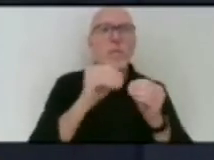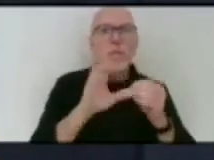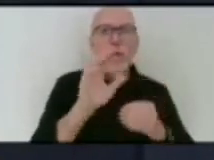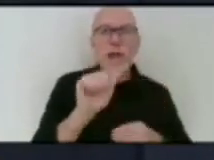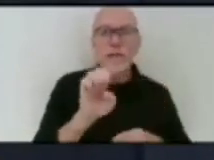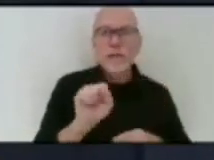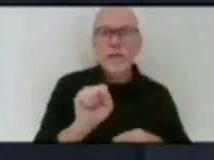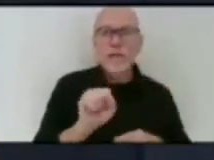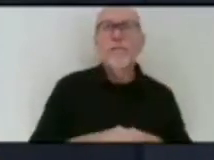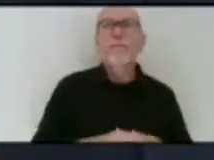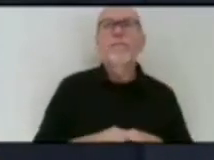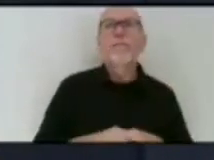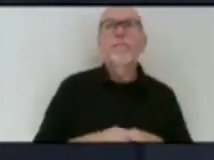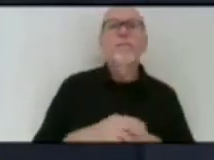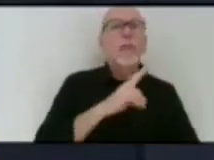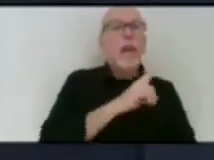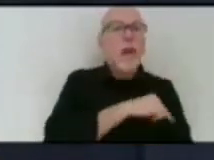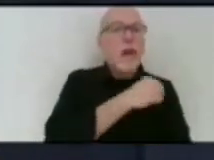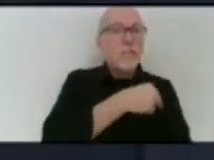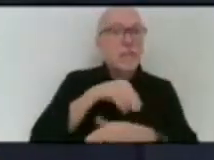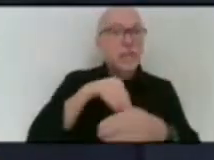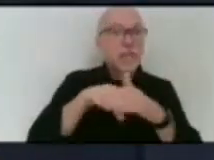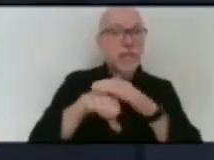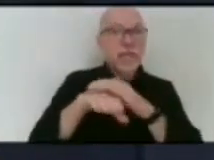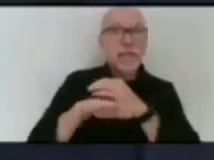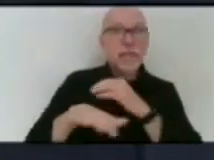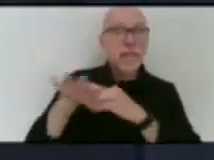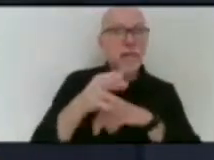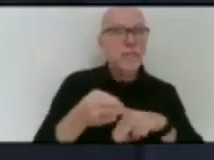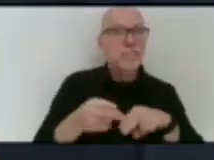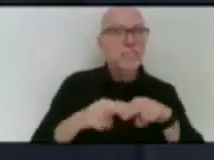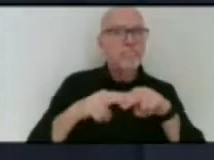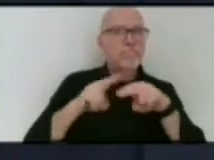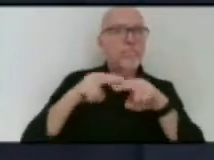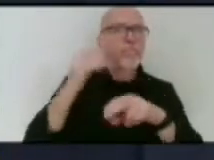And when hospitalizations increased because of Cove in 19,